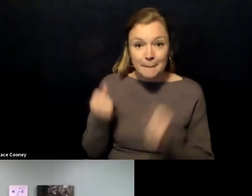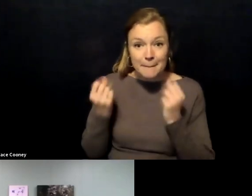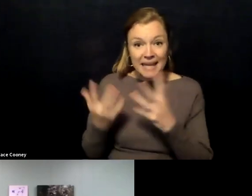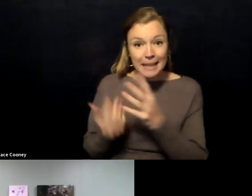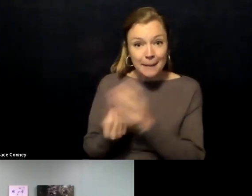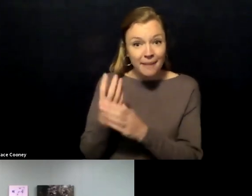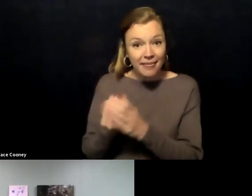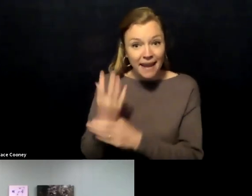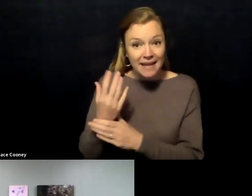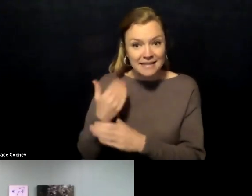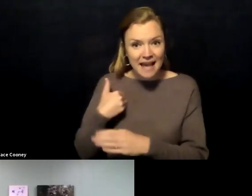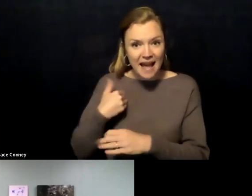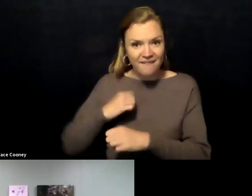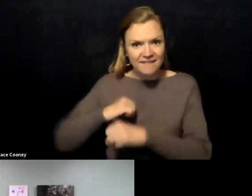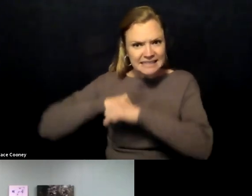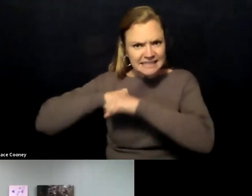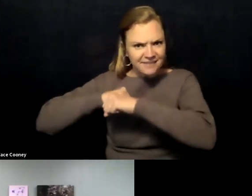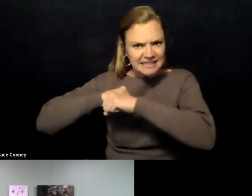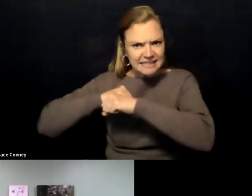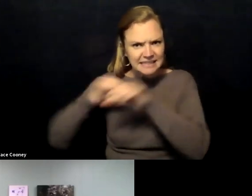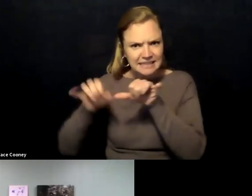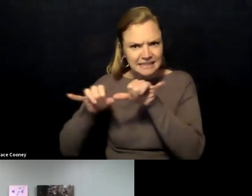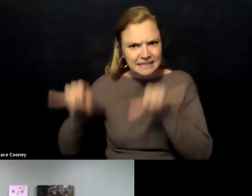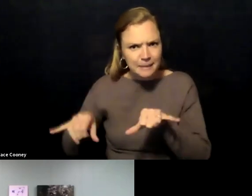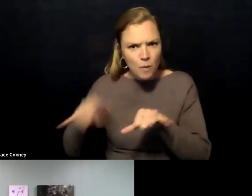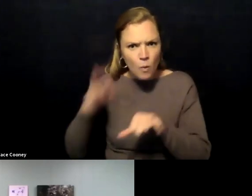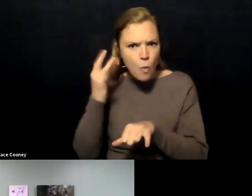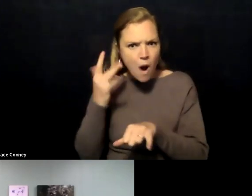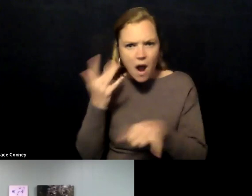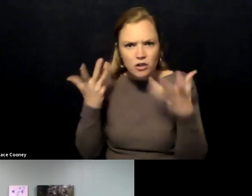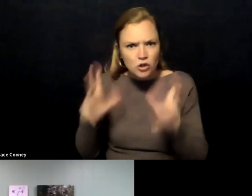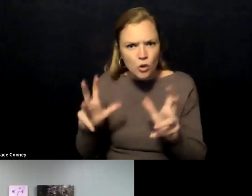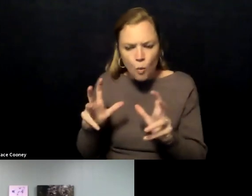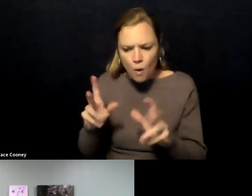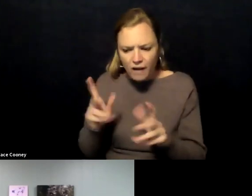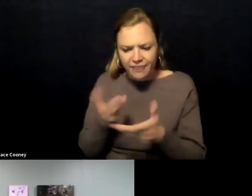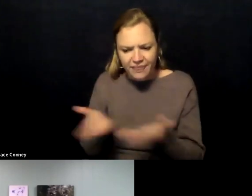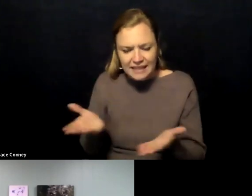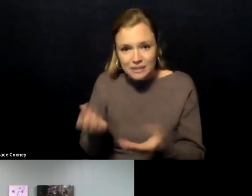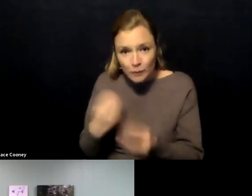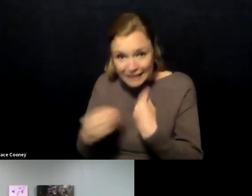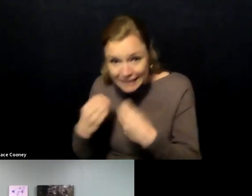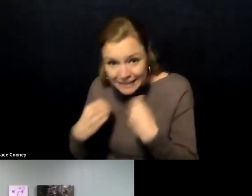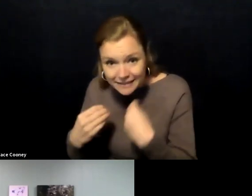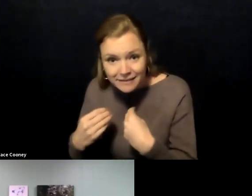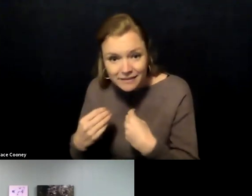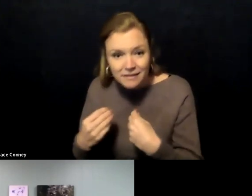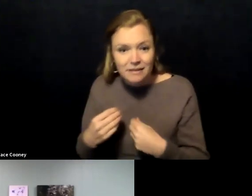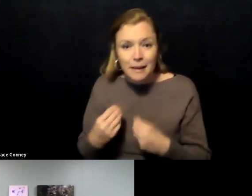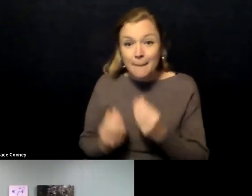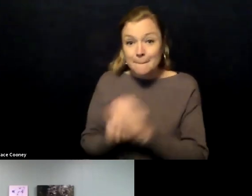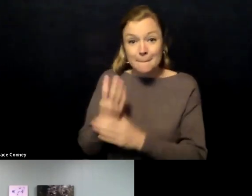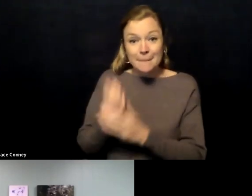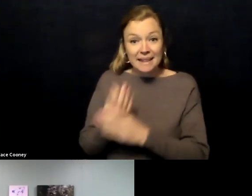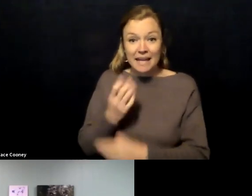to protect them from predators... including, you know, people! So, you know,